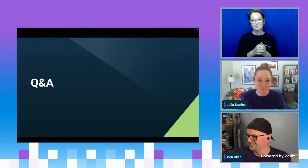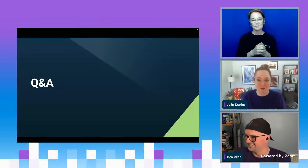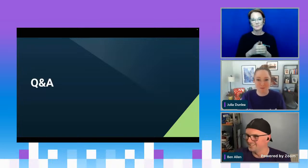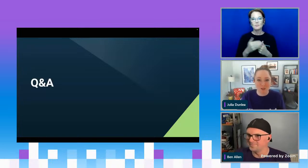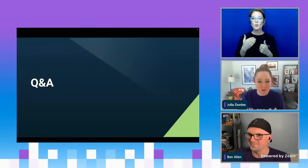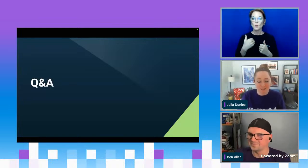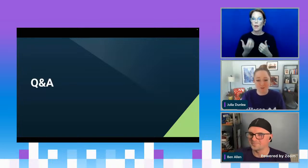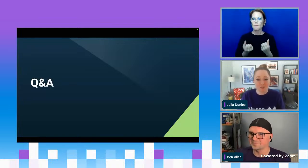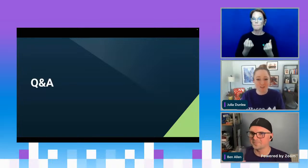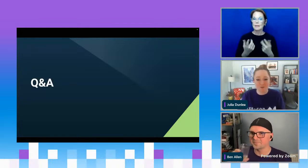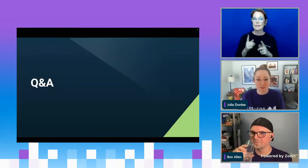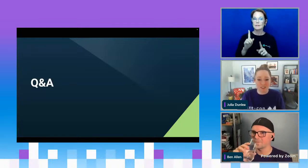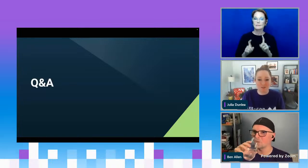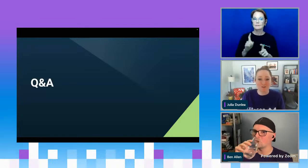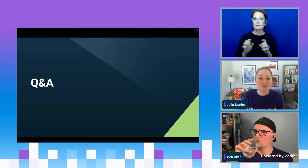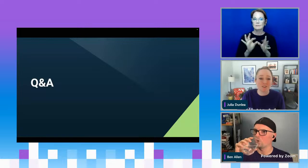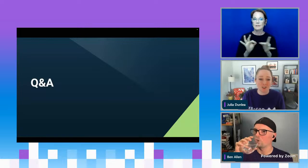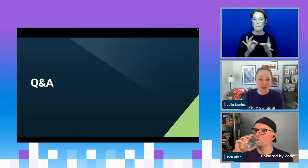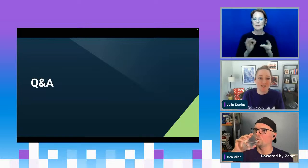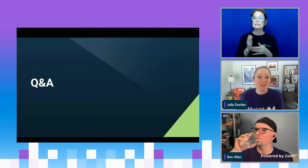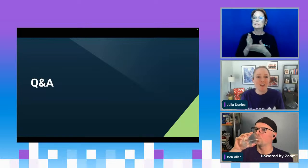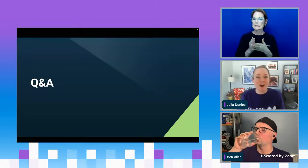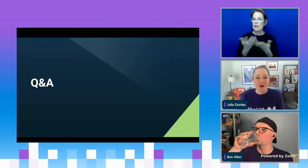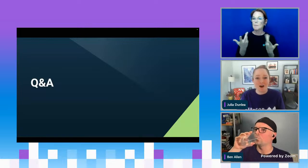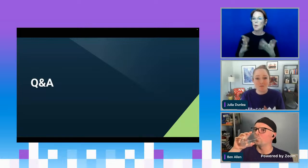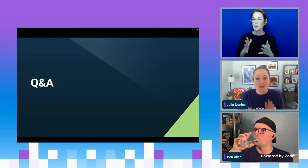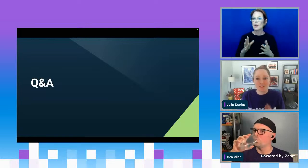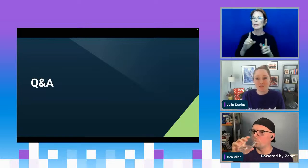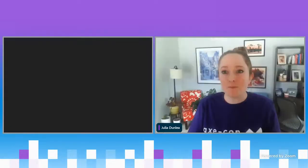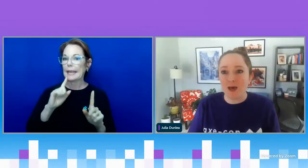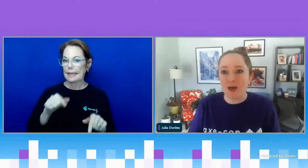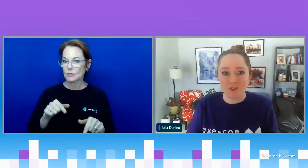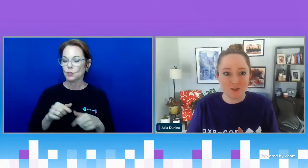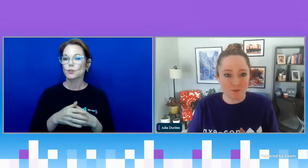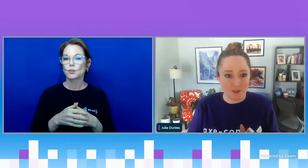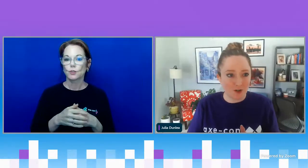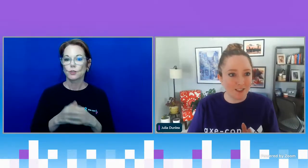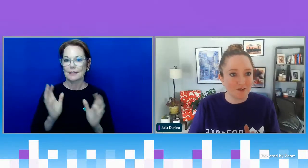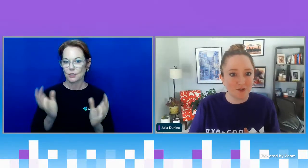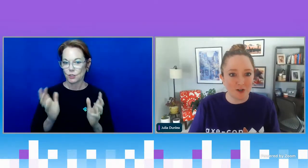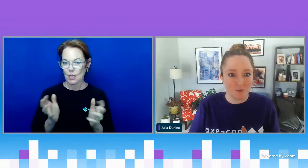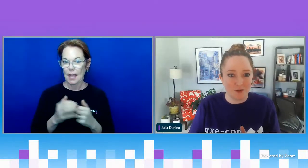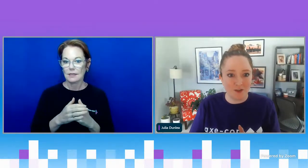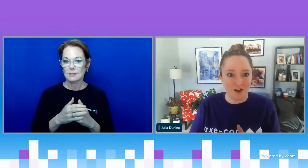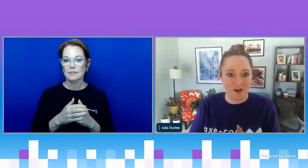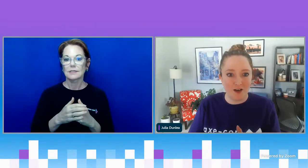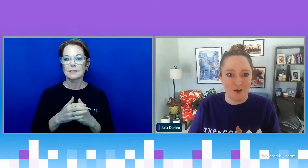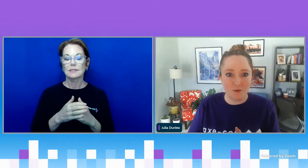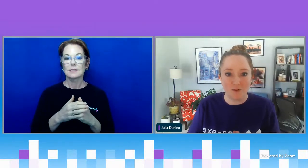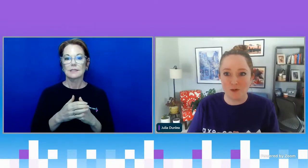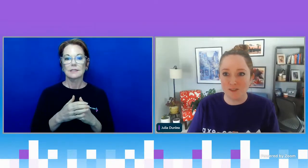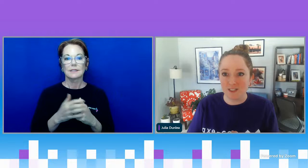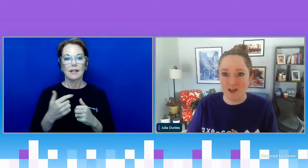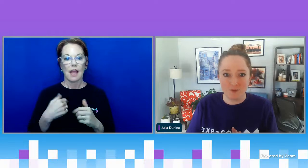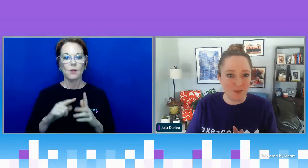have popped up. Some I noticed have been answered in the chat and some haven't. So I'm going